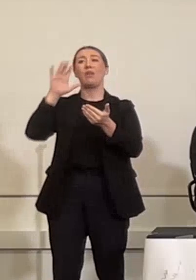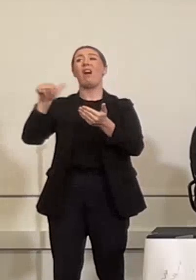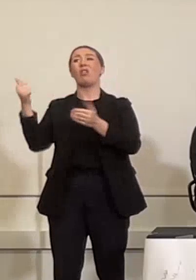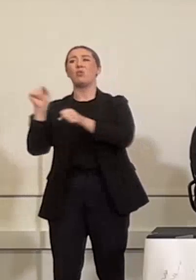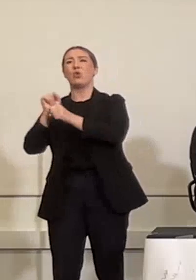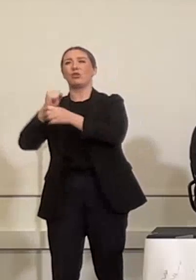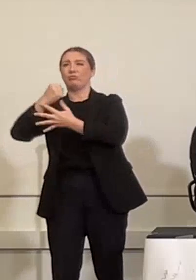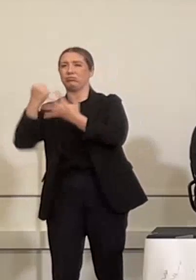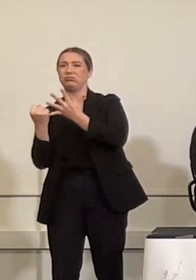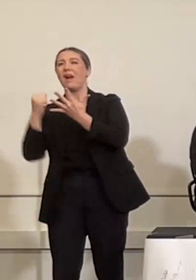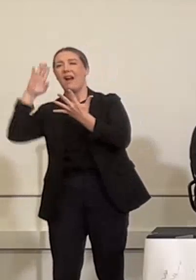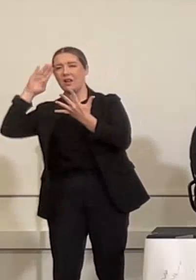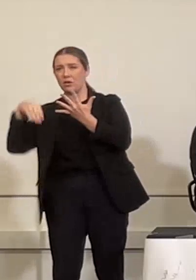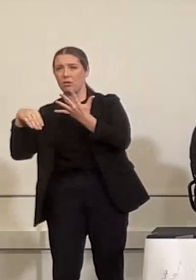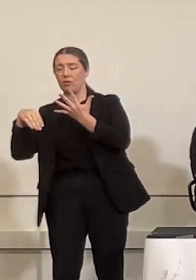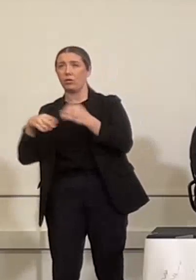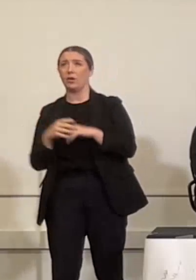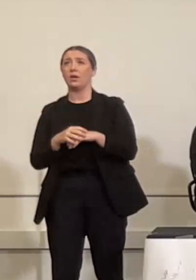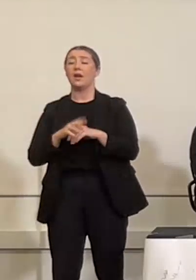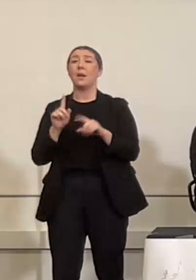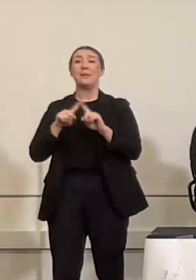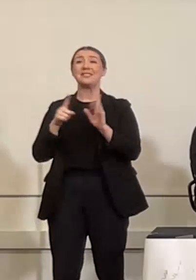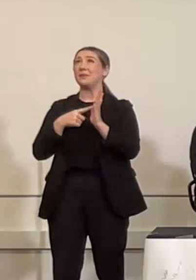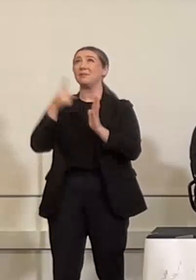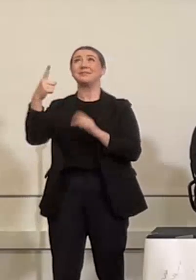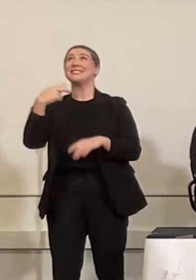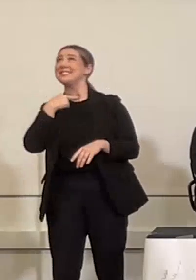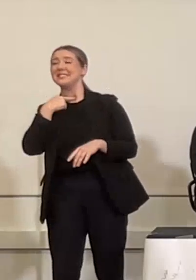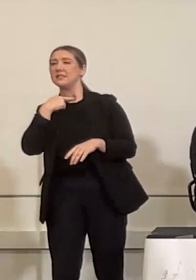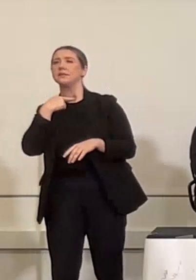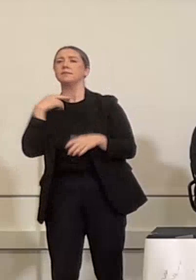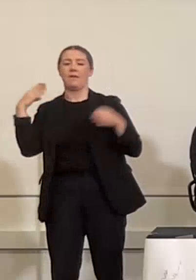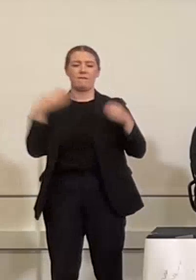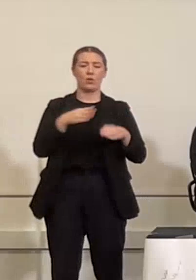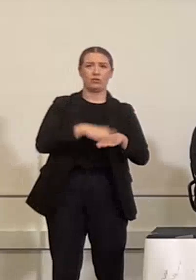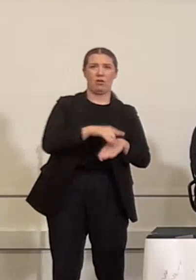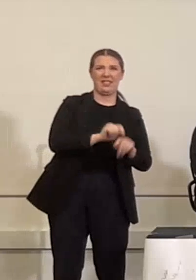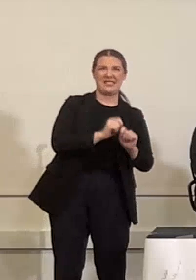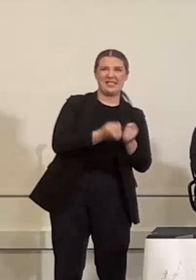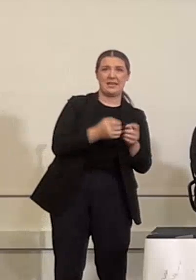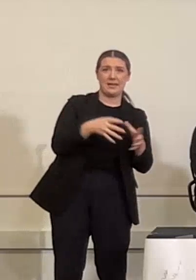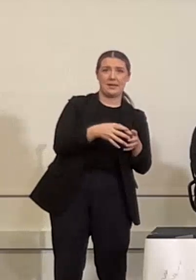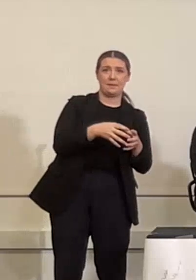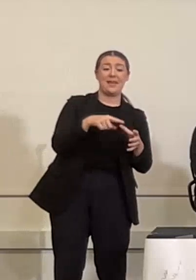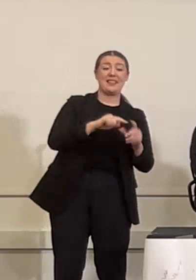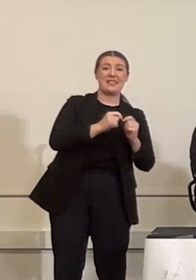And then other times it's working at the bottoms up where their team is coming to them saying, hey, we're we're not